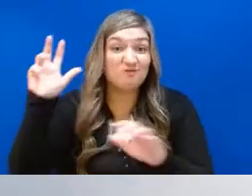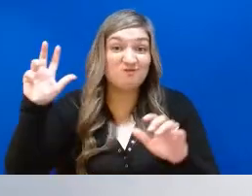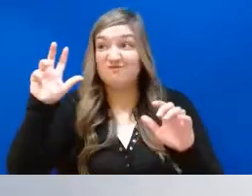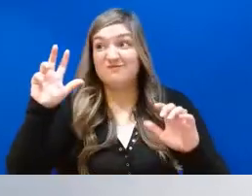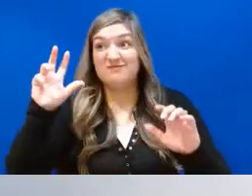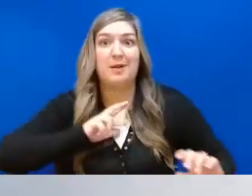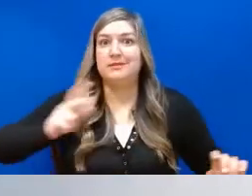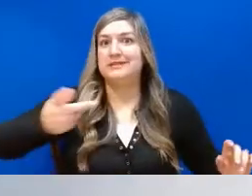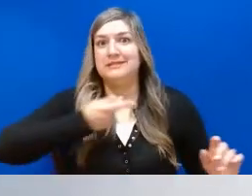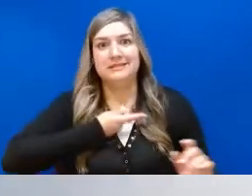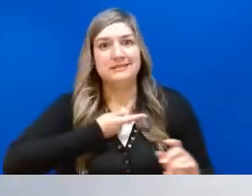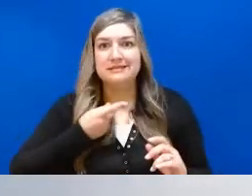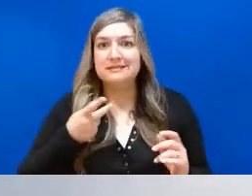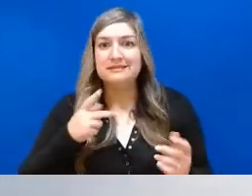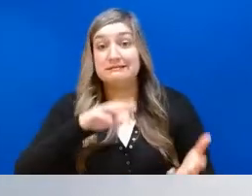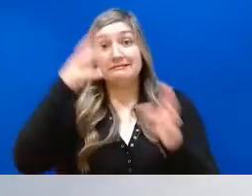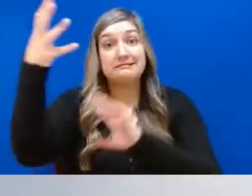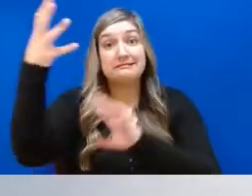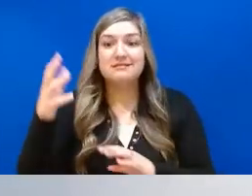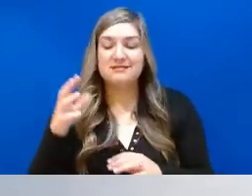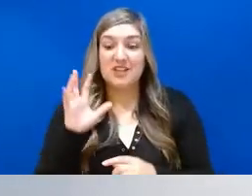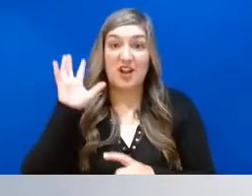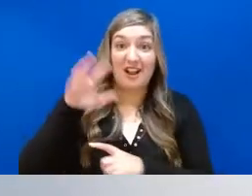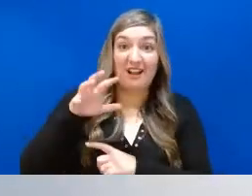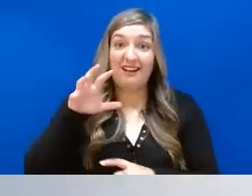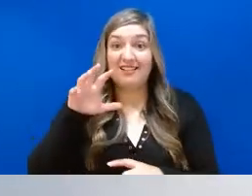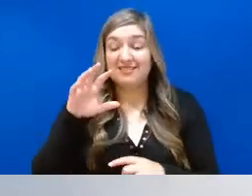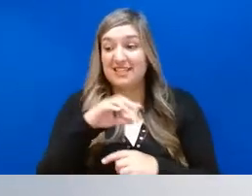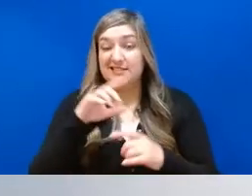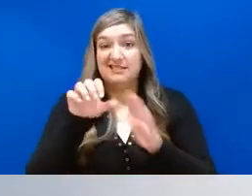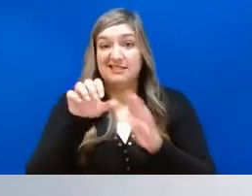Our capital was attacked. This created an atmosphere